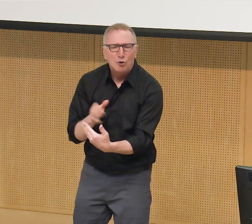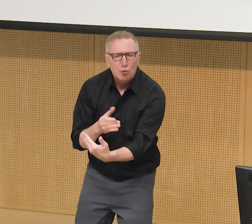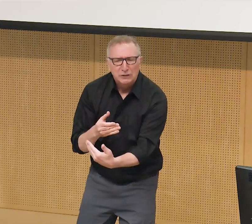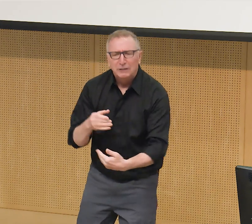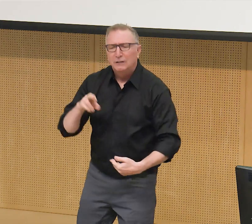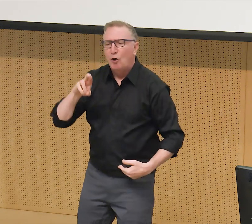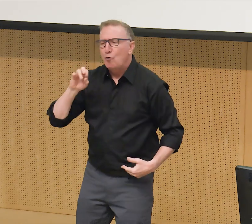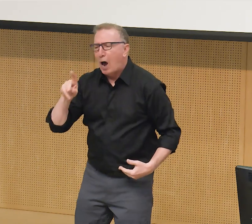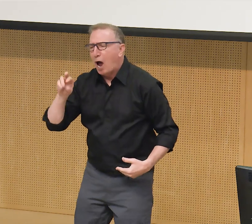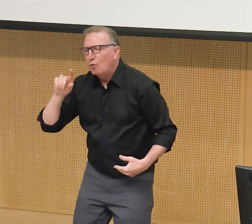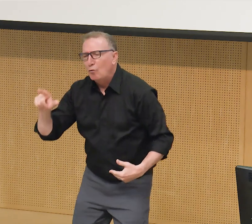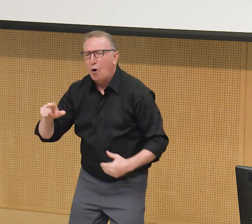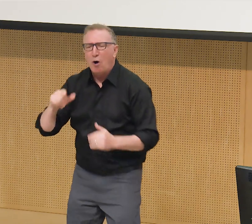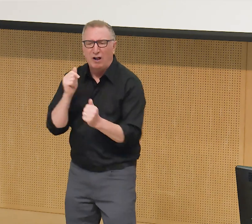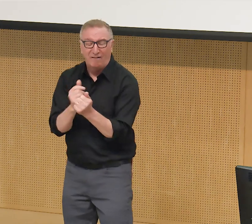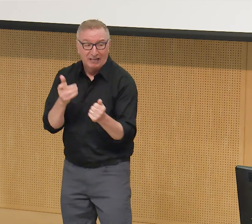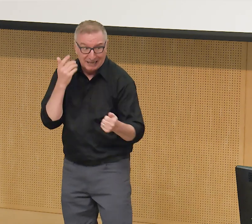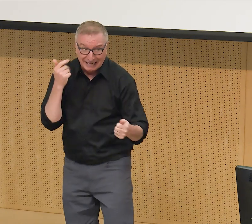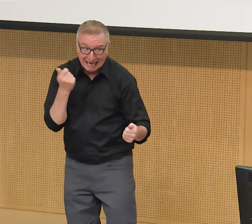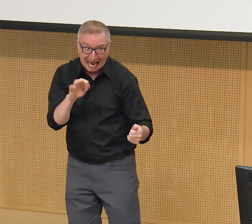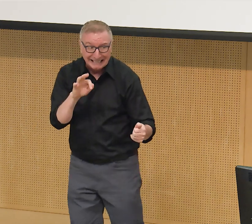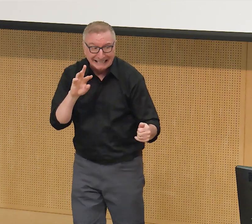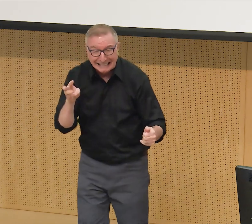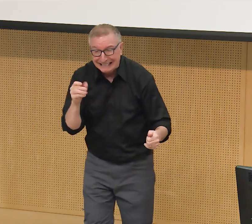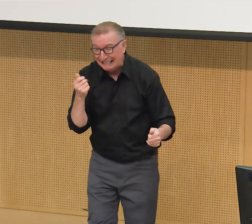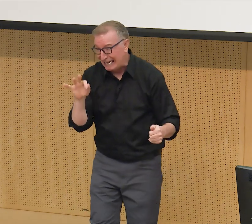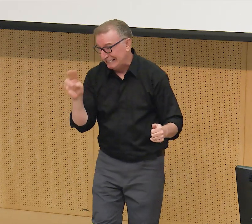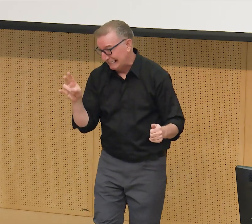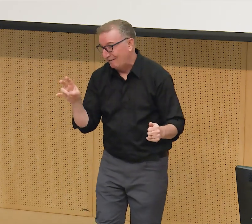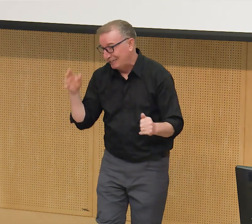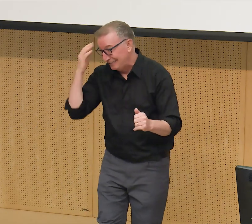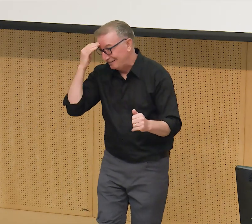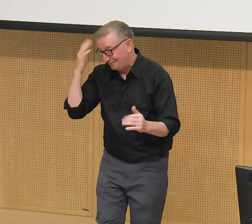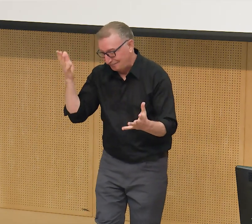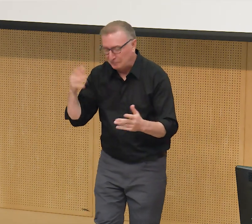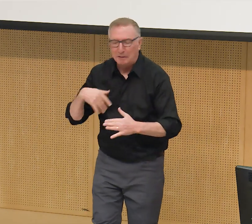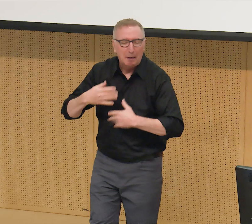I really loved rock and roll. Remember, this is the sixties and seventies.